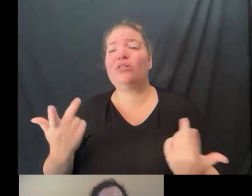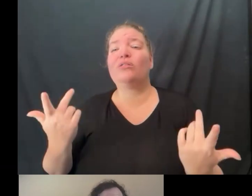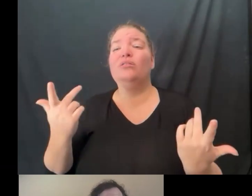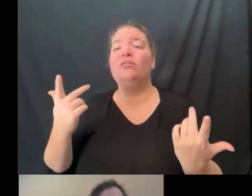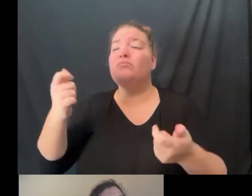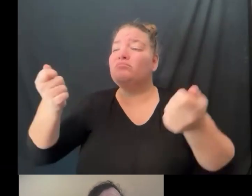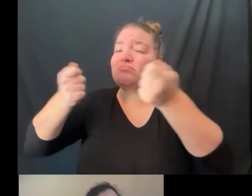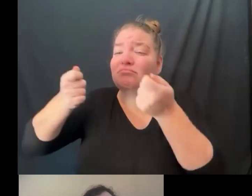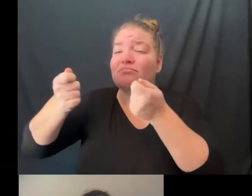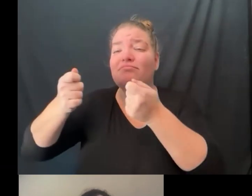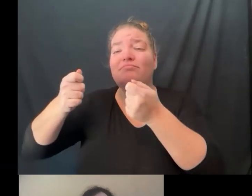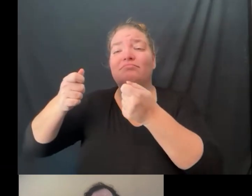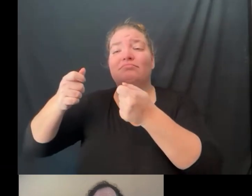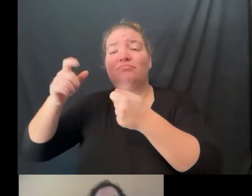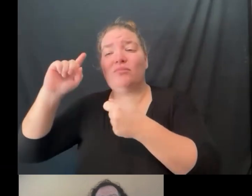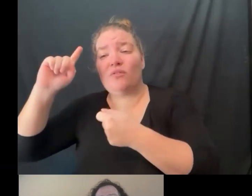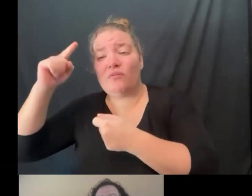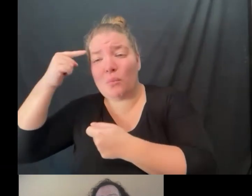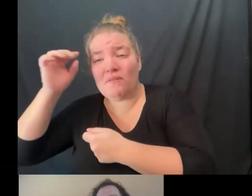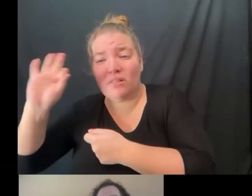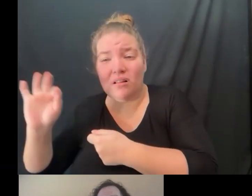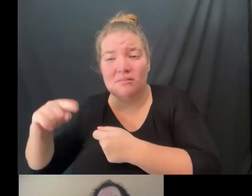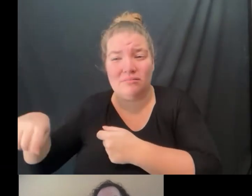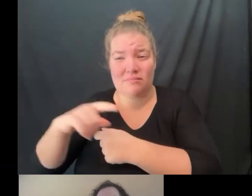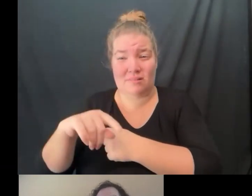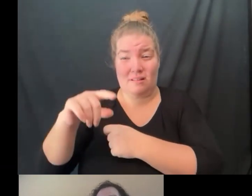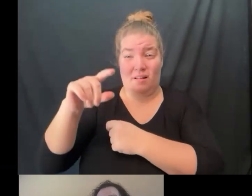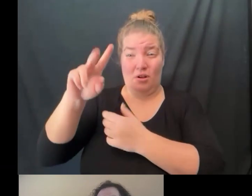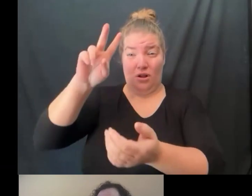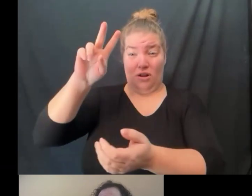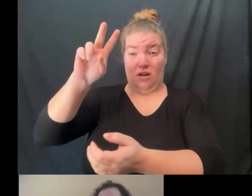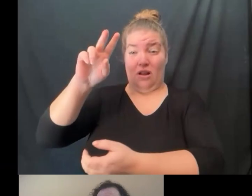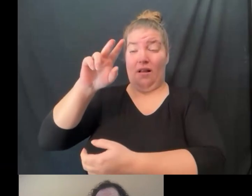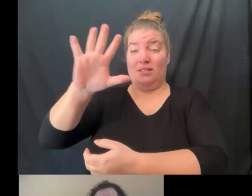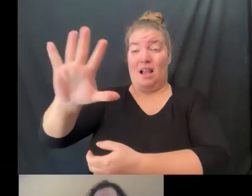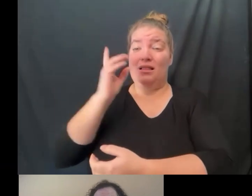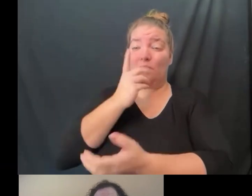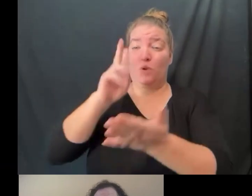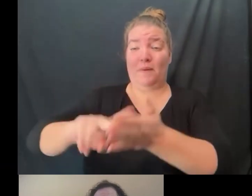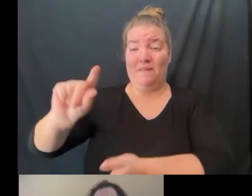and large and medium-sized federally regulated business by December 5, 2027.